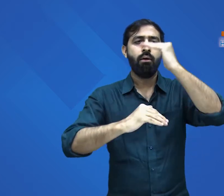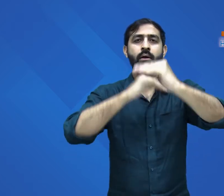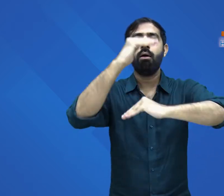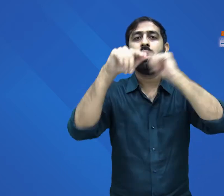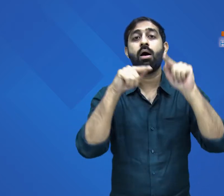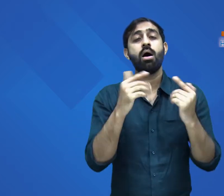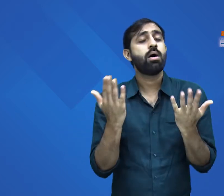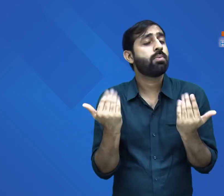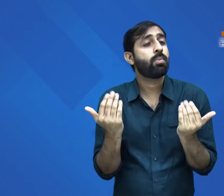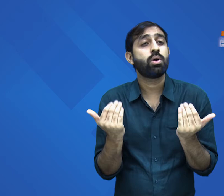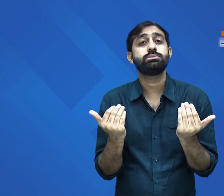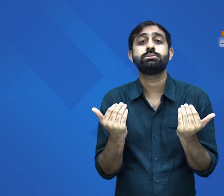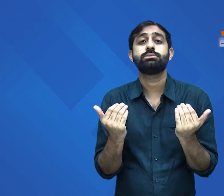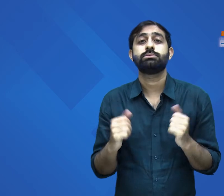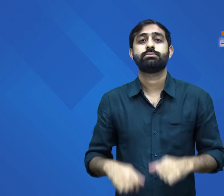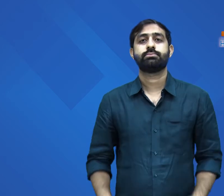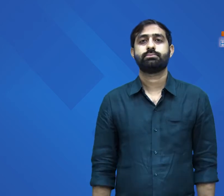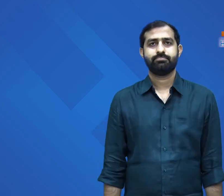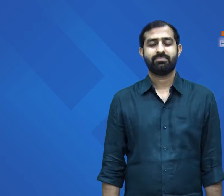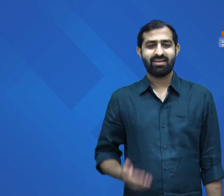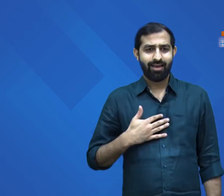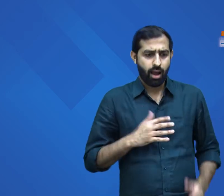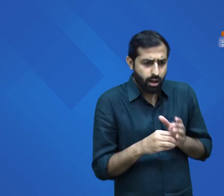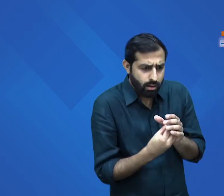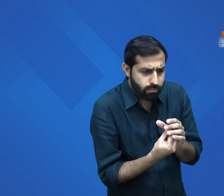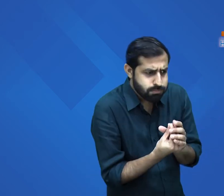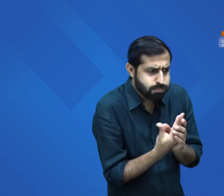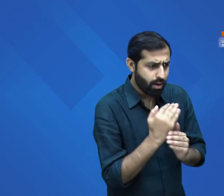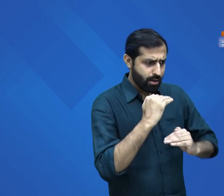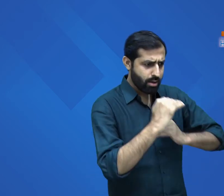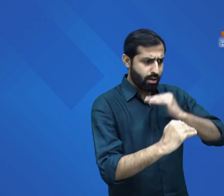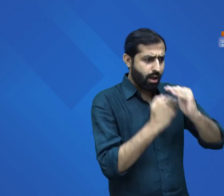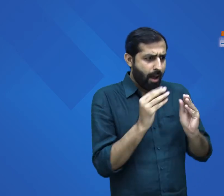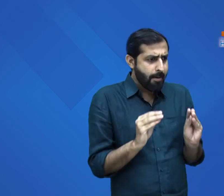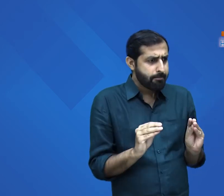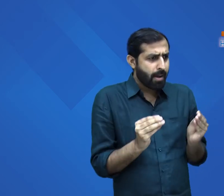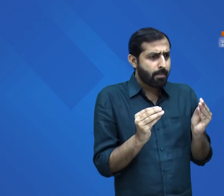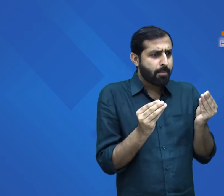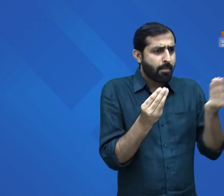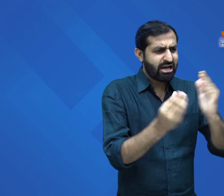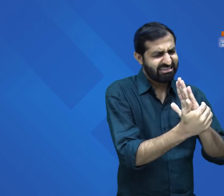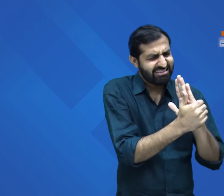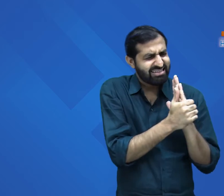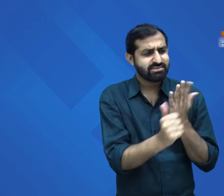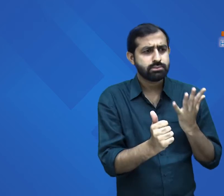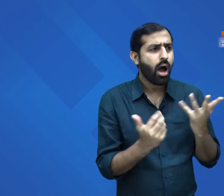Moving this way will lead us to our development. The process of recreating and reinventing ourselves requires